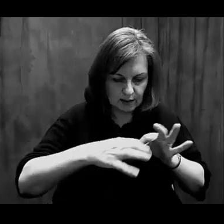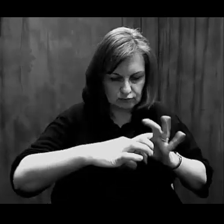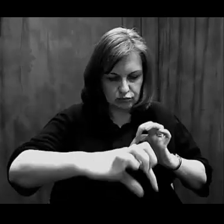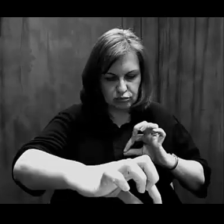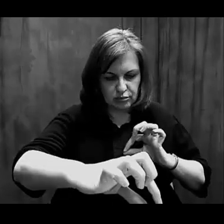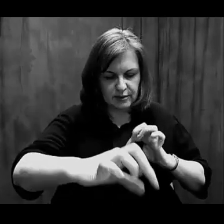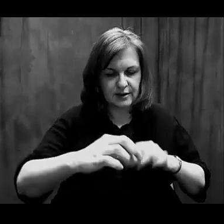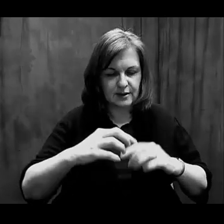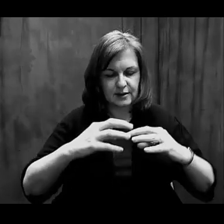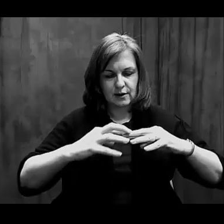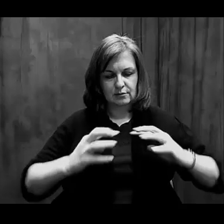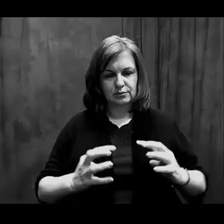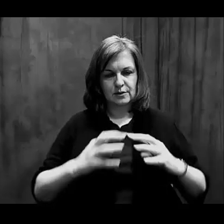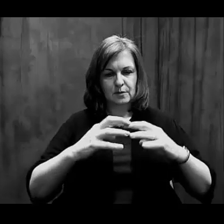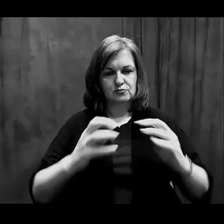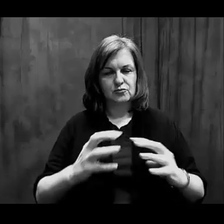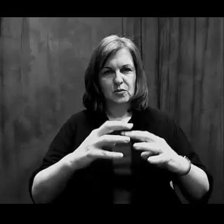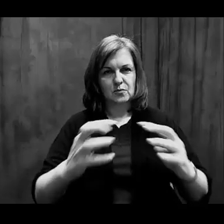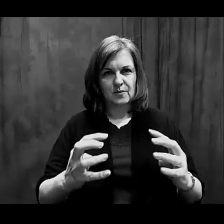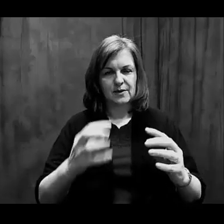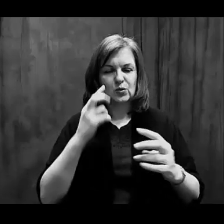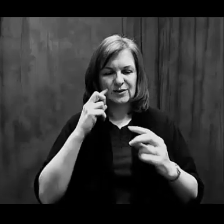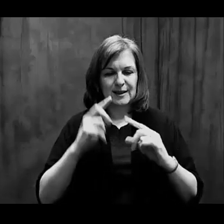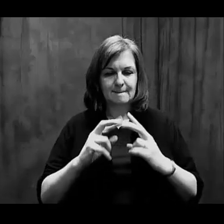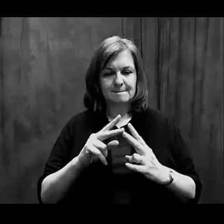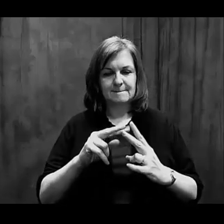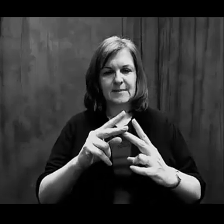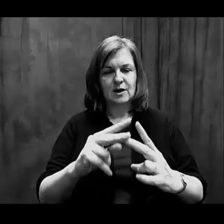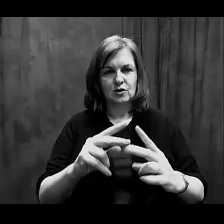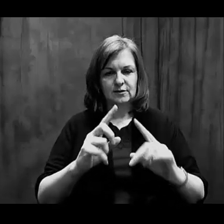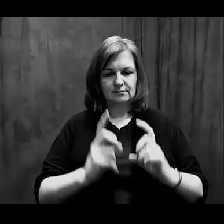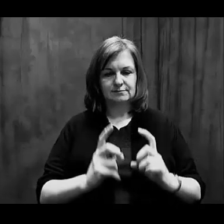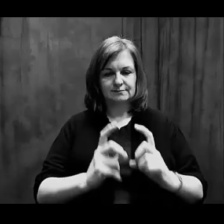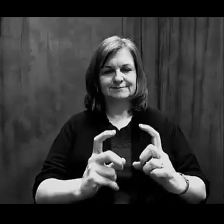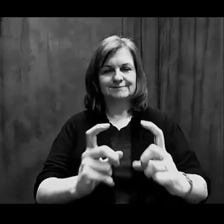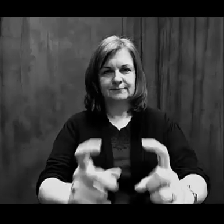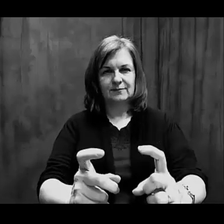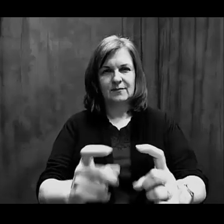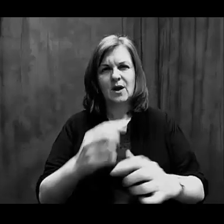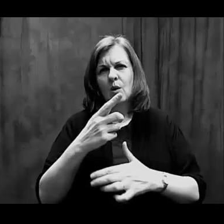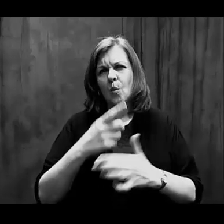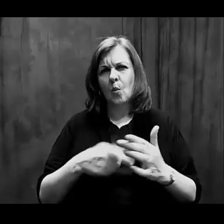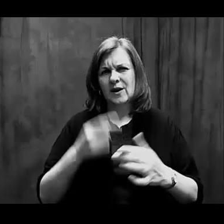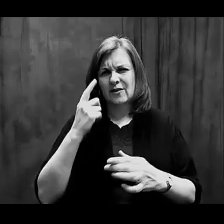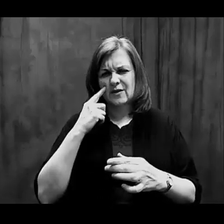looking at your back the somites come off in pairs you see